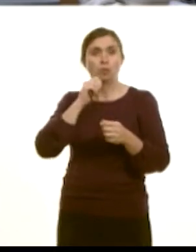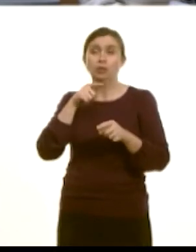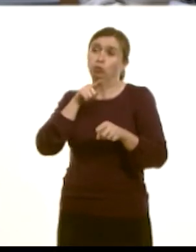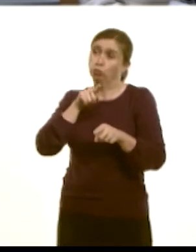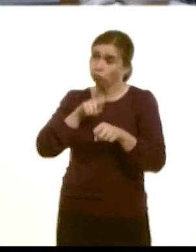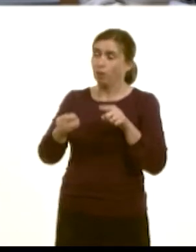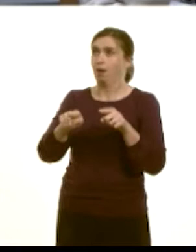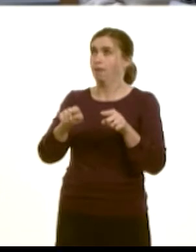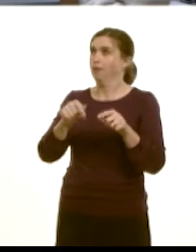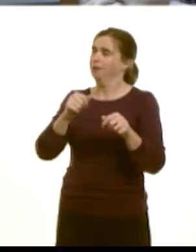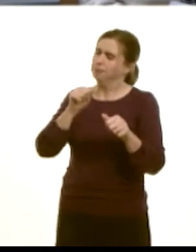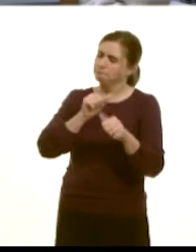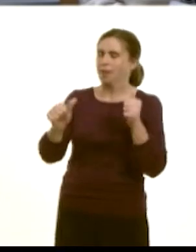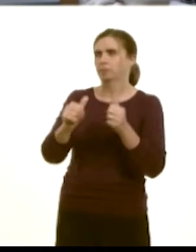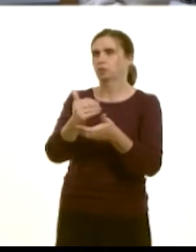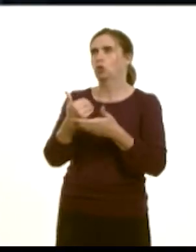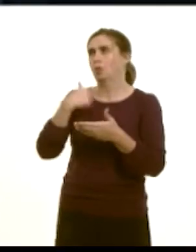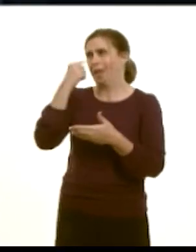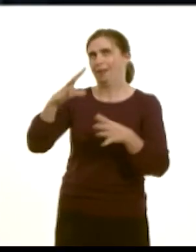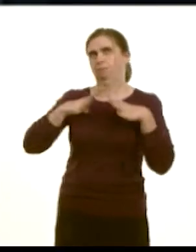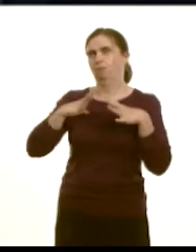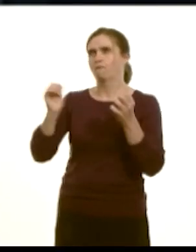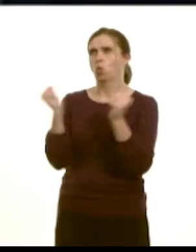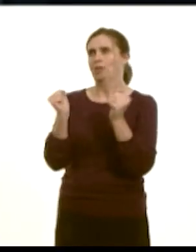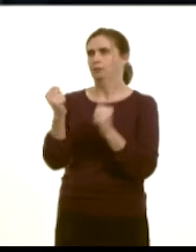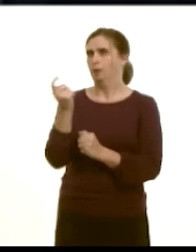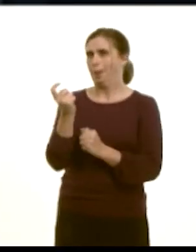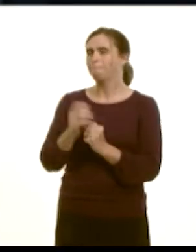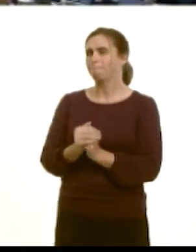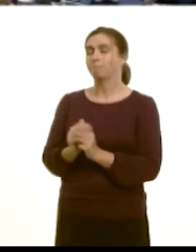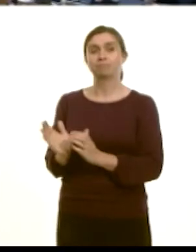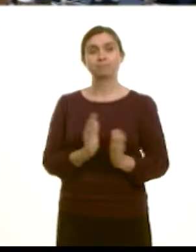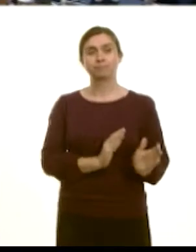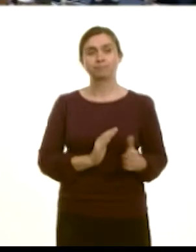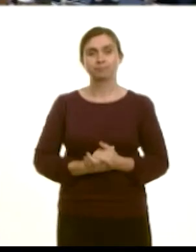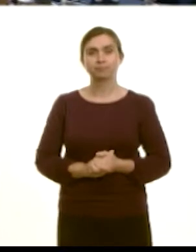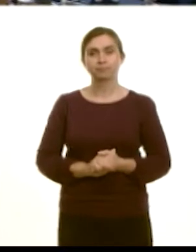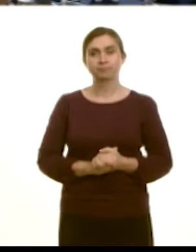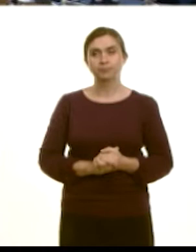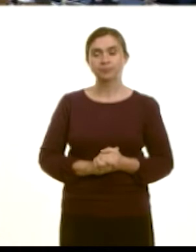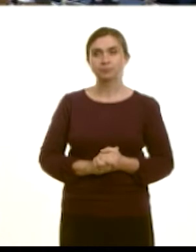can be with the winter coming. John Griffiths: 4.